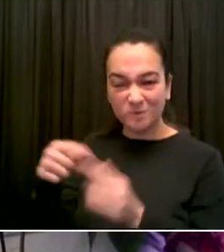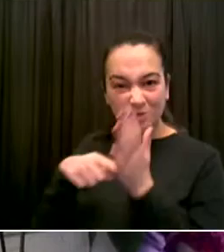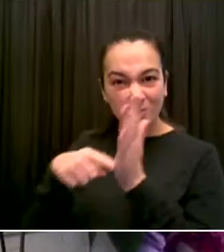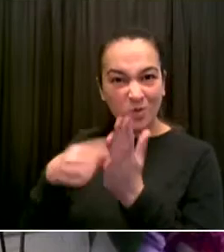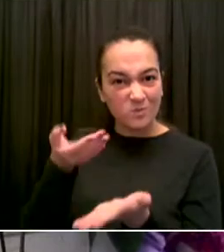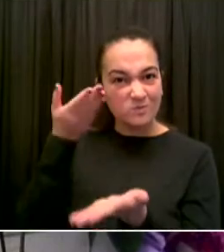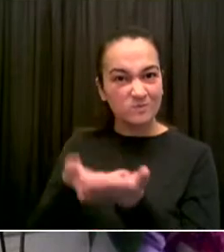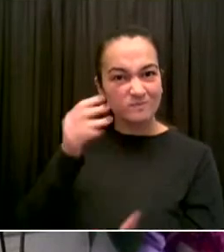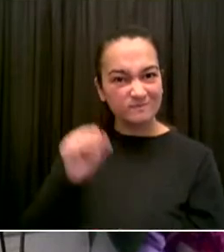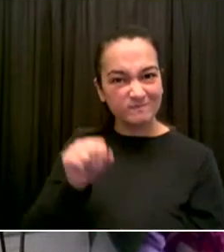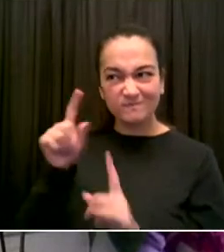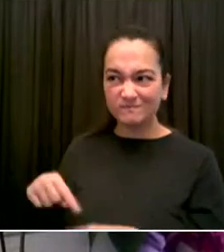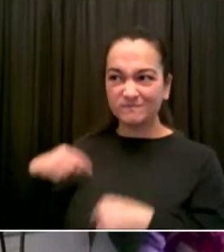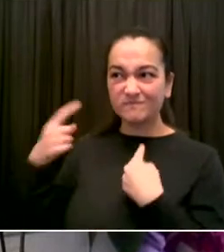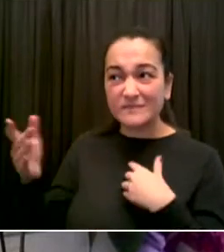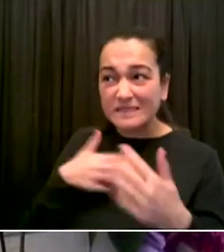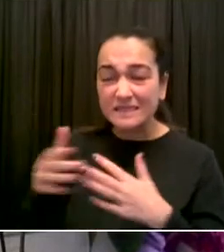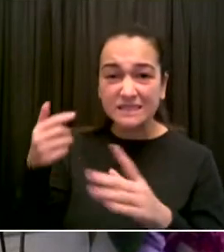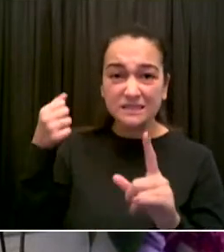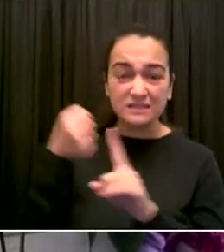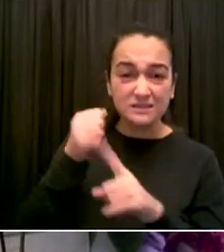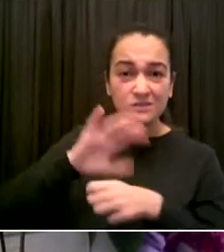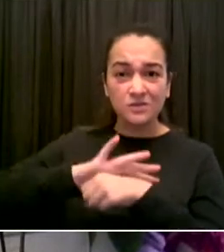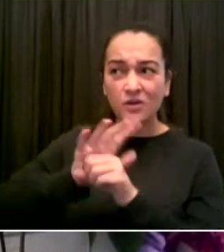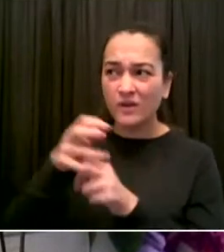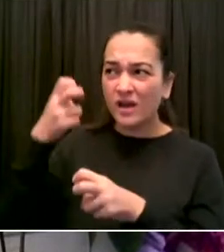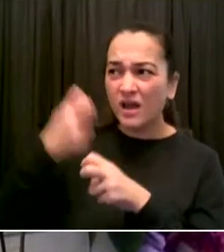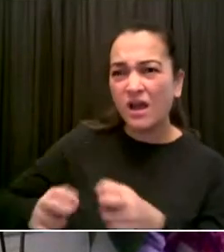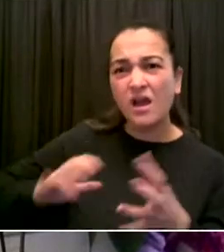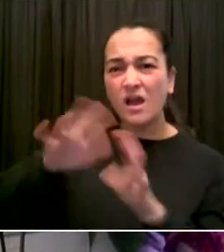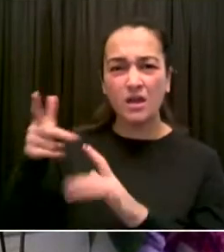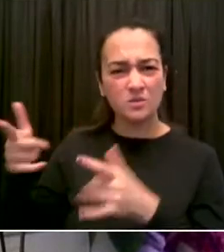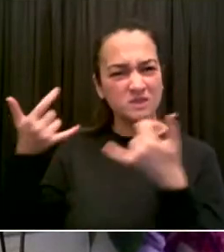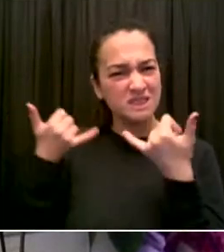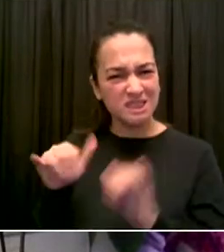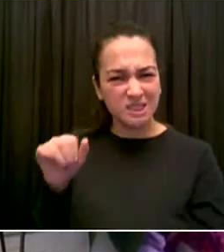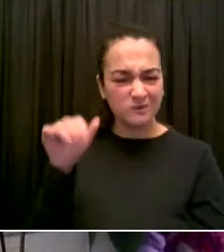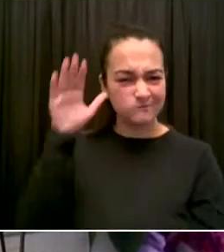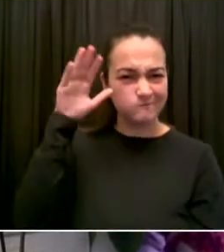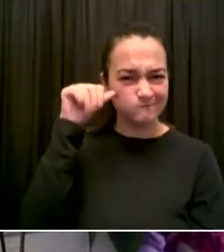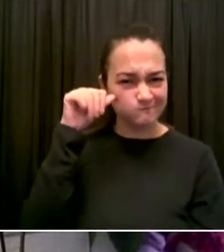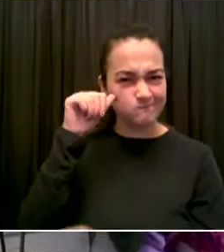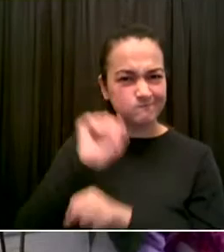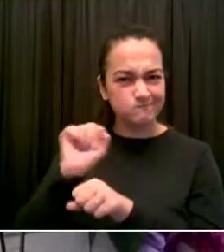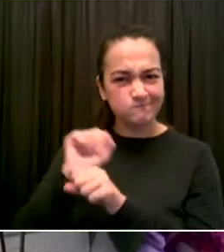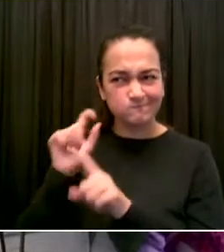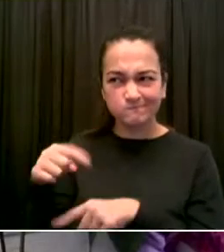THE FIRST WAVE OF PERFORMERS TO COME BAC K,YOU PROVED THAT